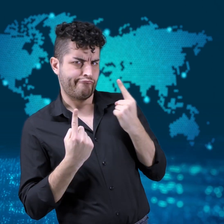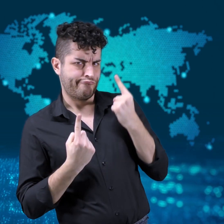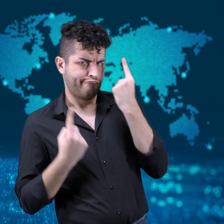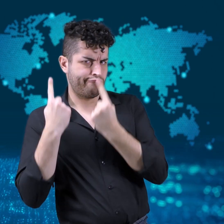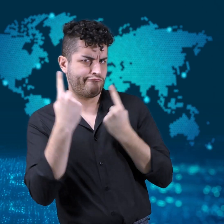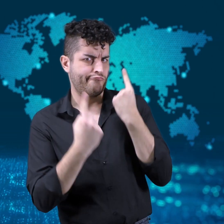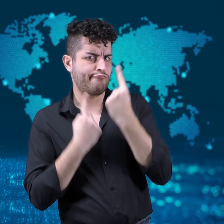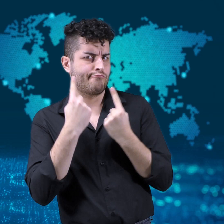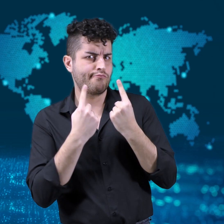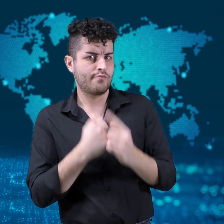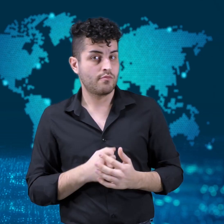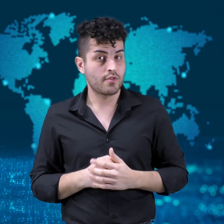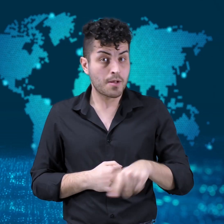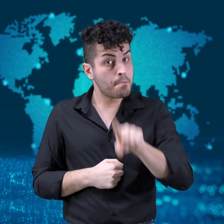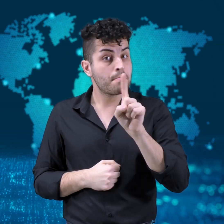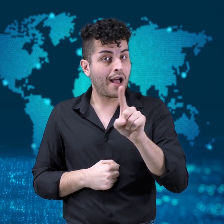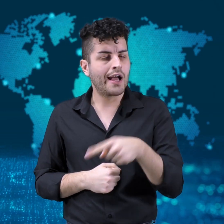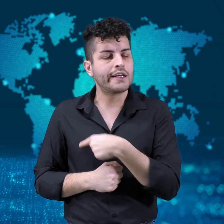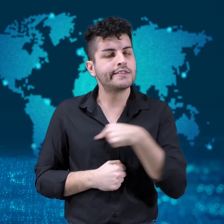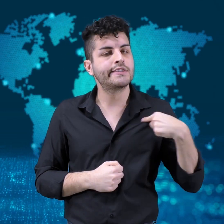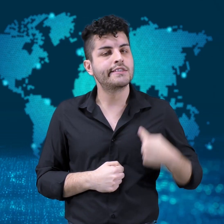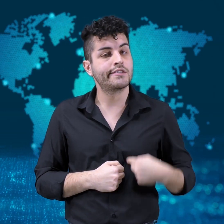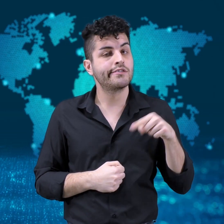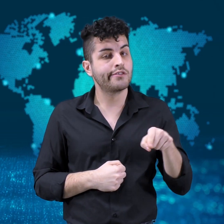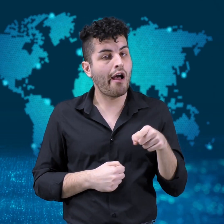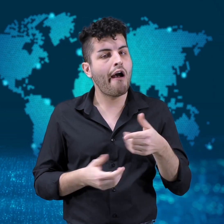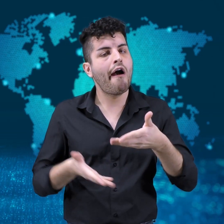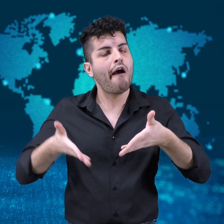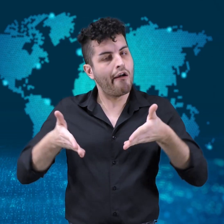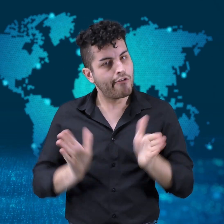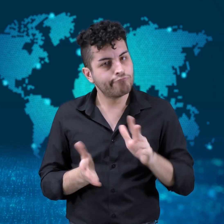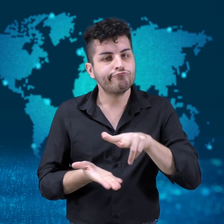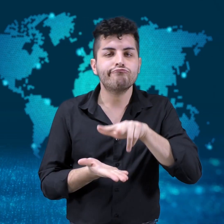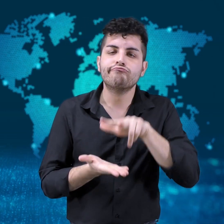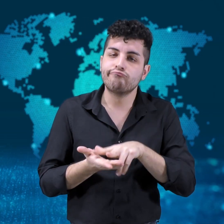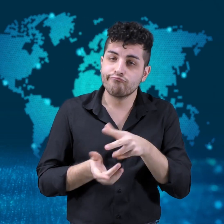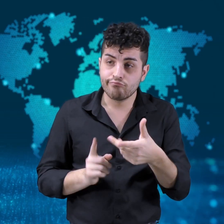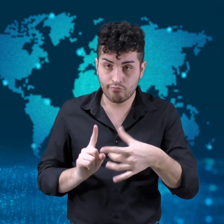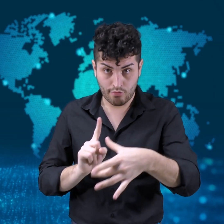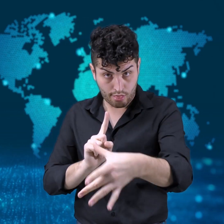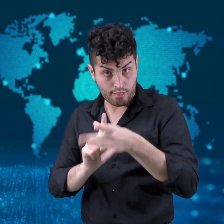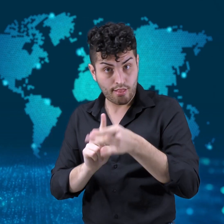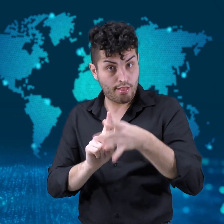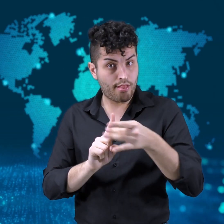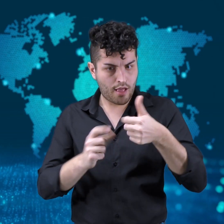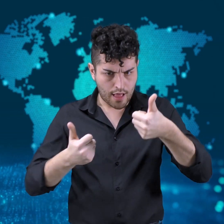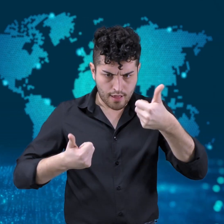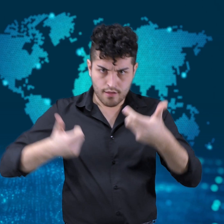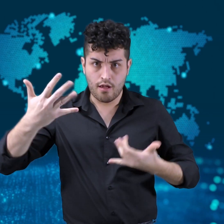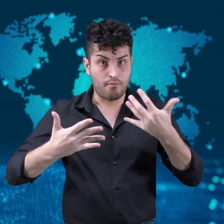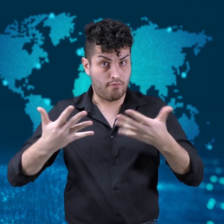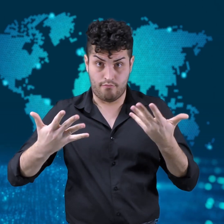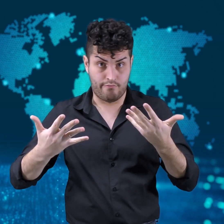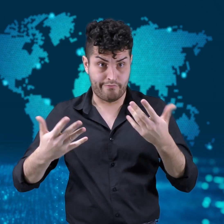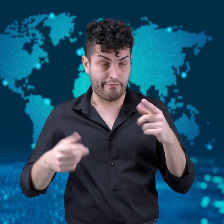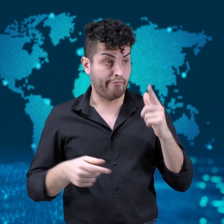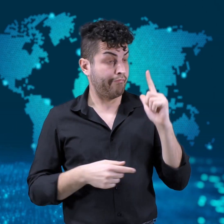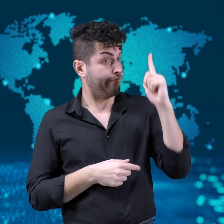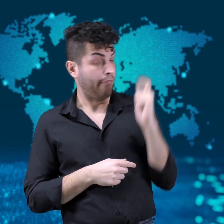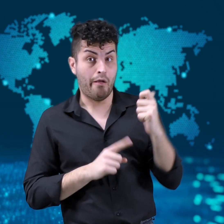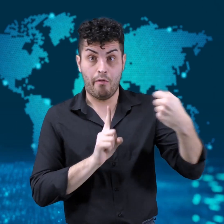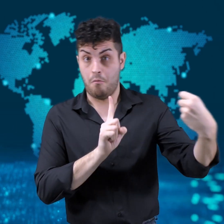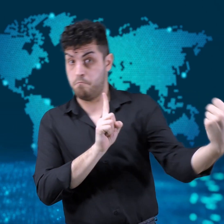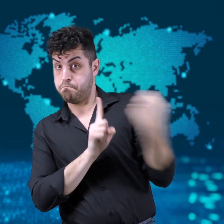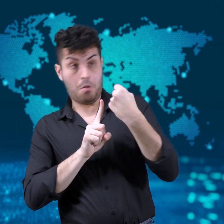but China says they did not have the capacity to identify and track